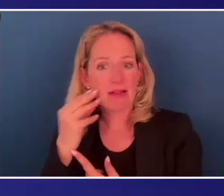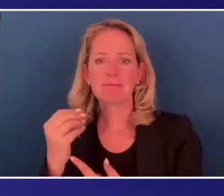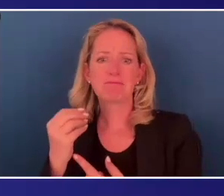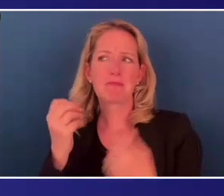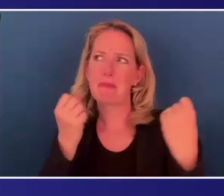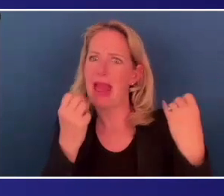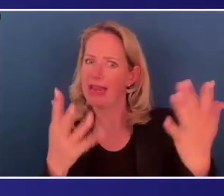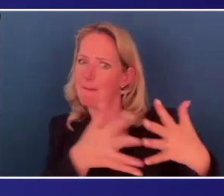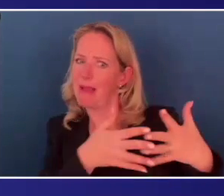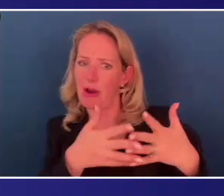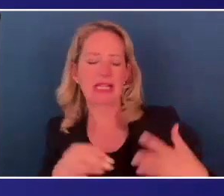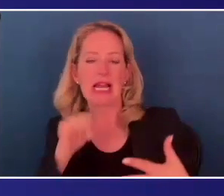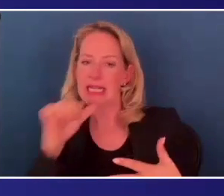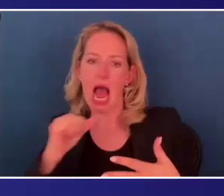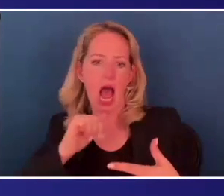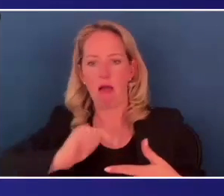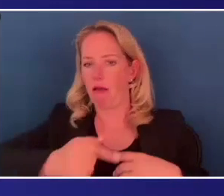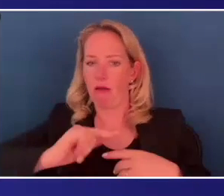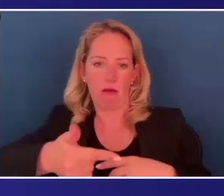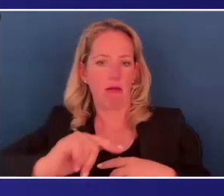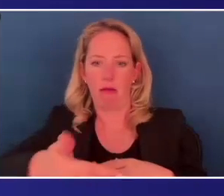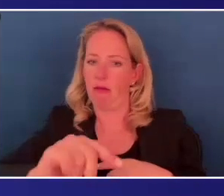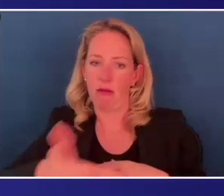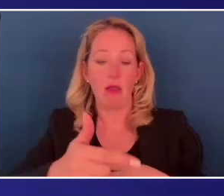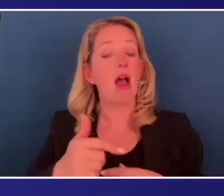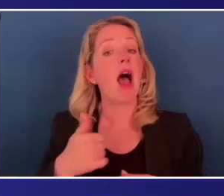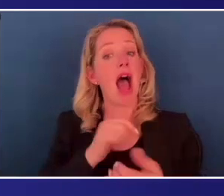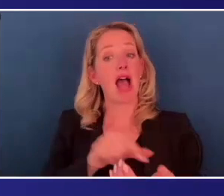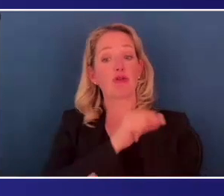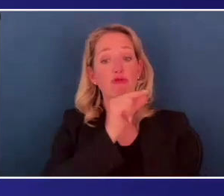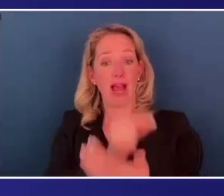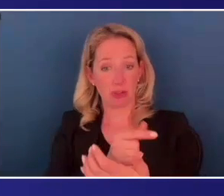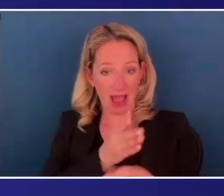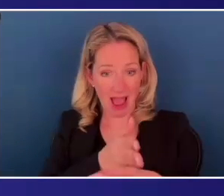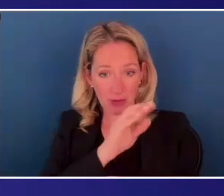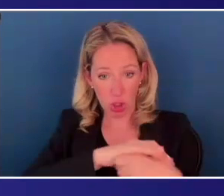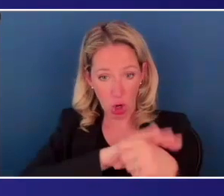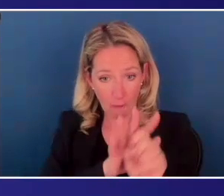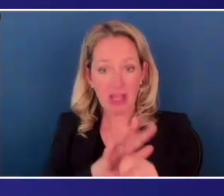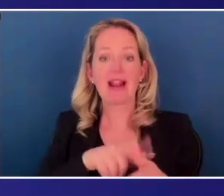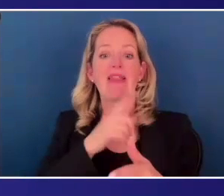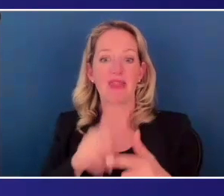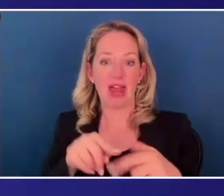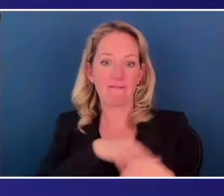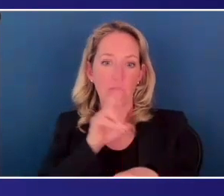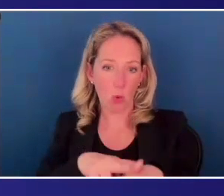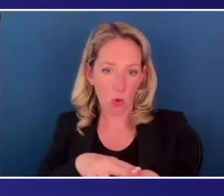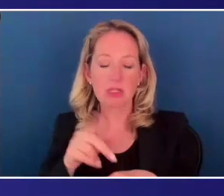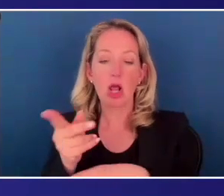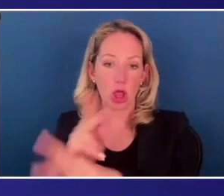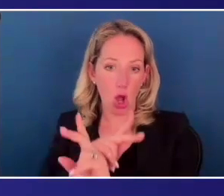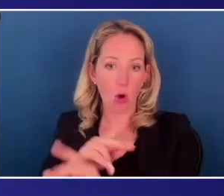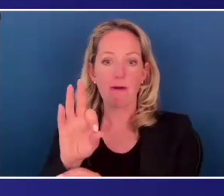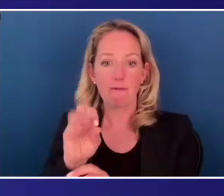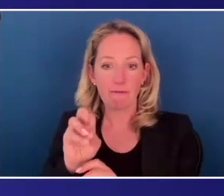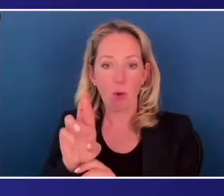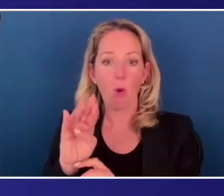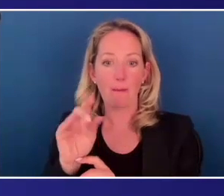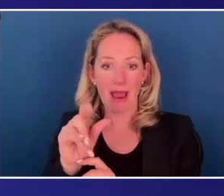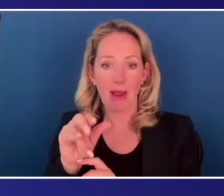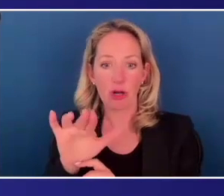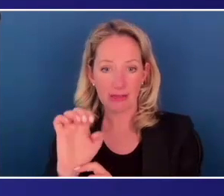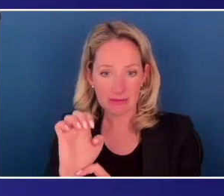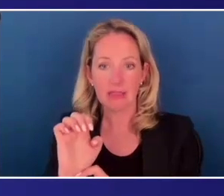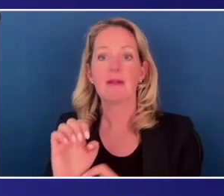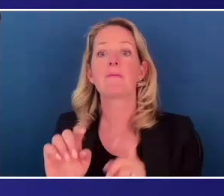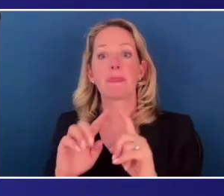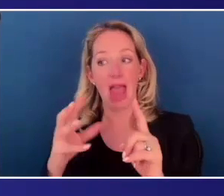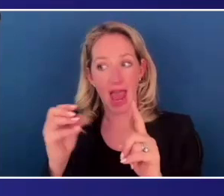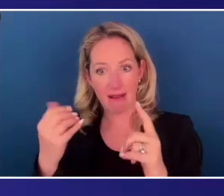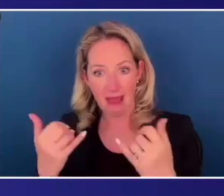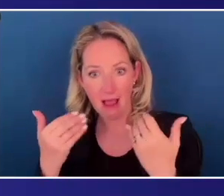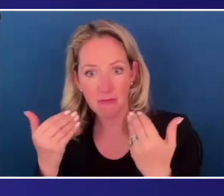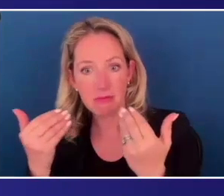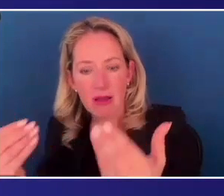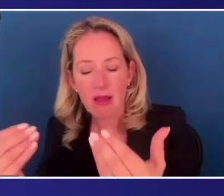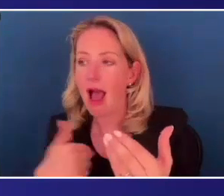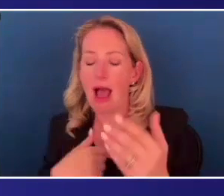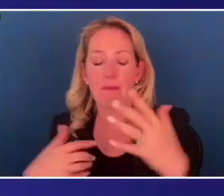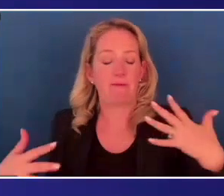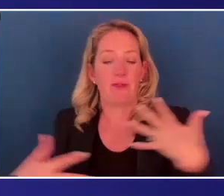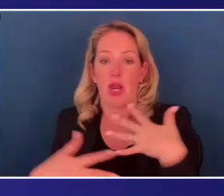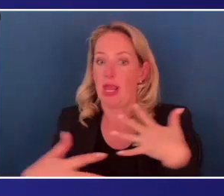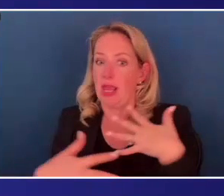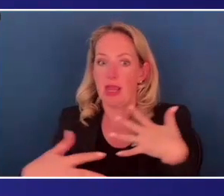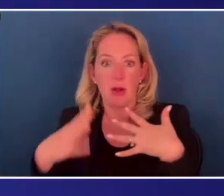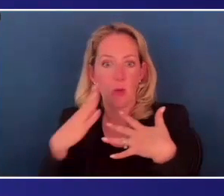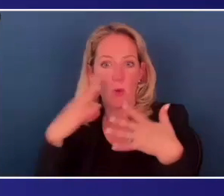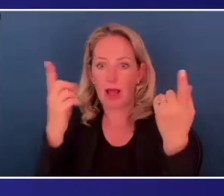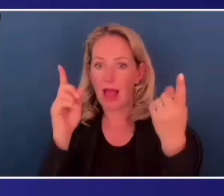I graduated right at the end of COVID and of course our loans went into 4 parents but as we move further in life I'm very very afraid of what's going to happen when those loans become due.